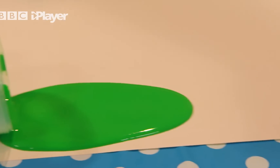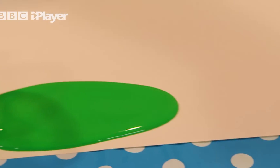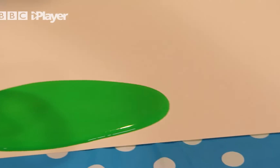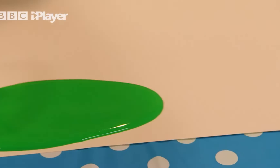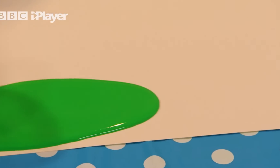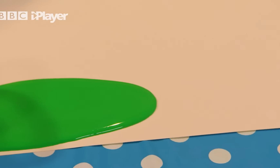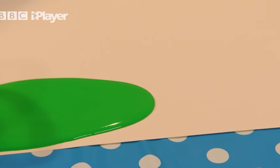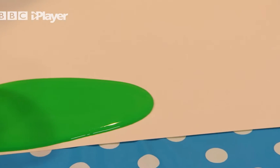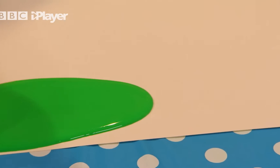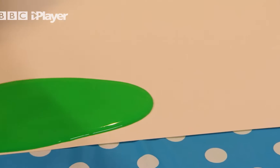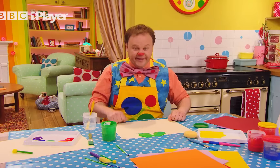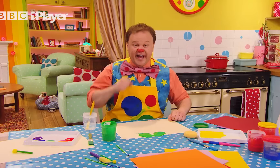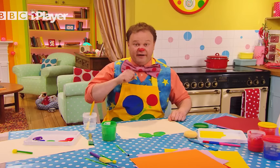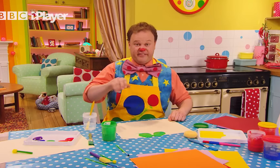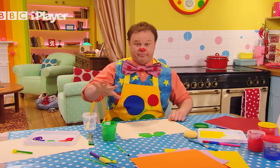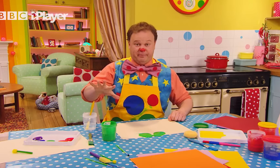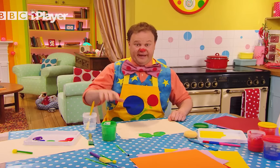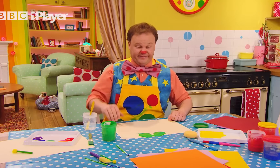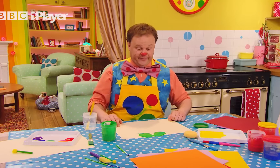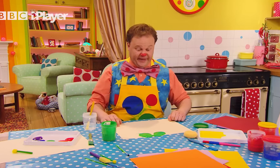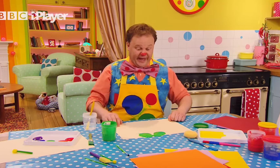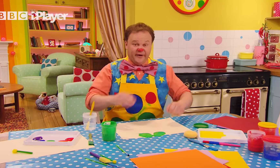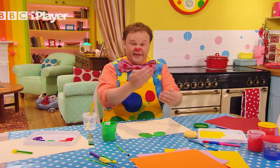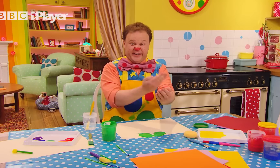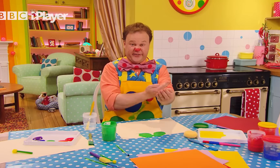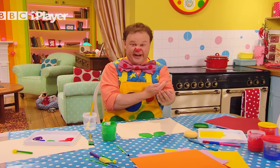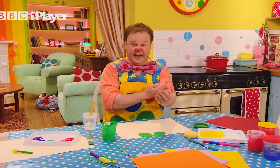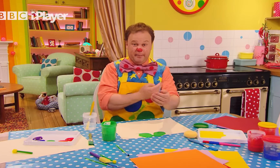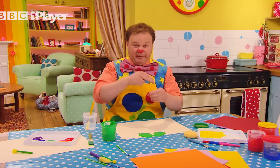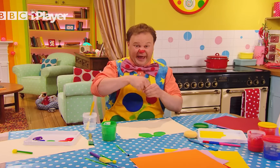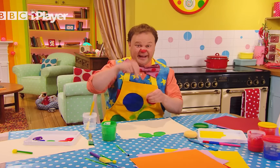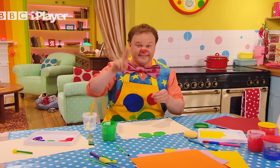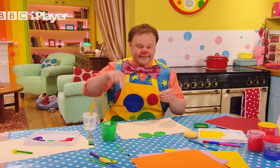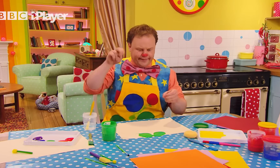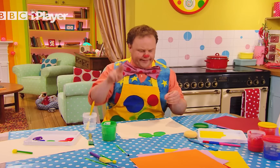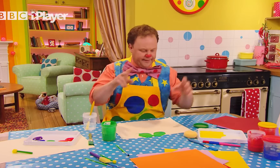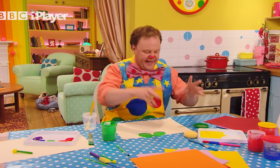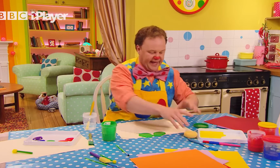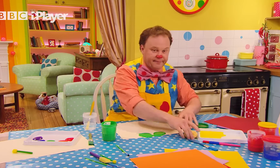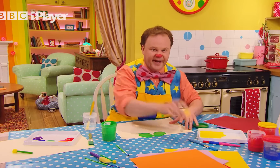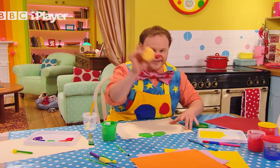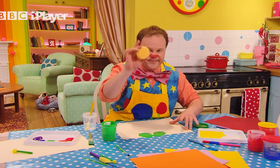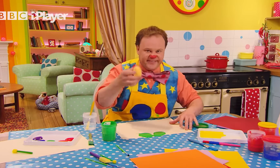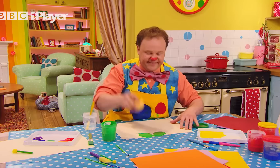oh dear oh i've spilt all the all the green paint oh um i'll use this